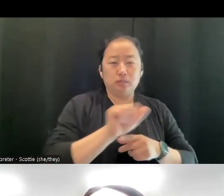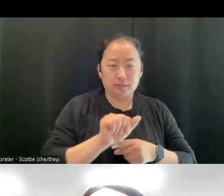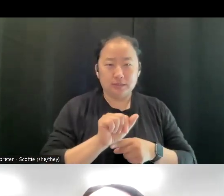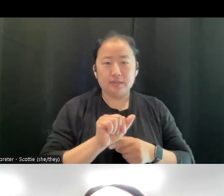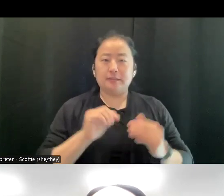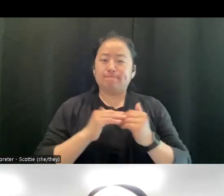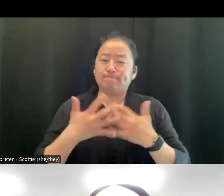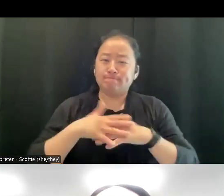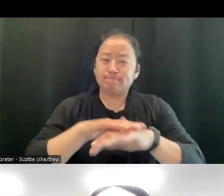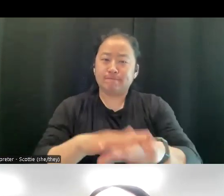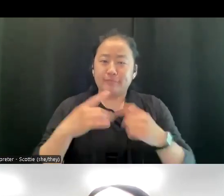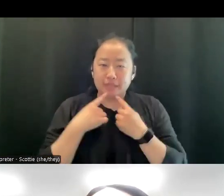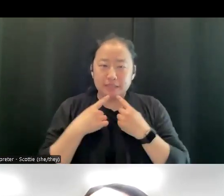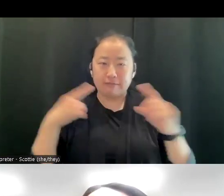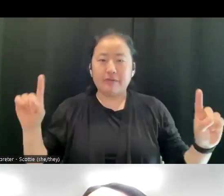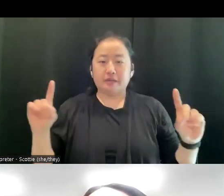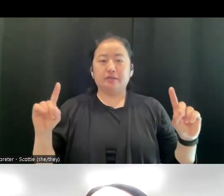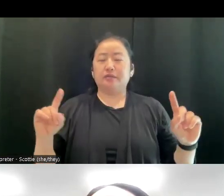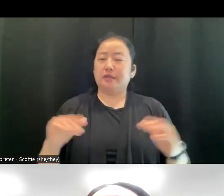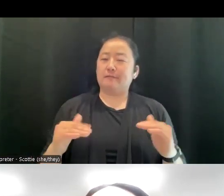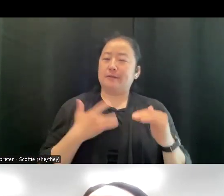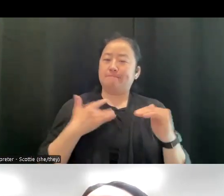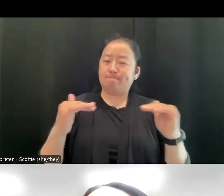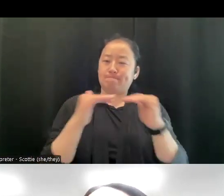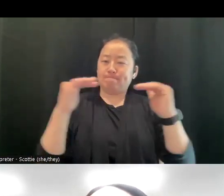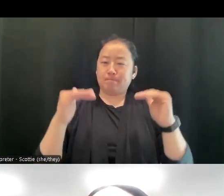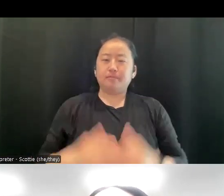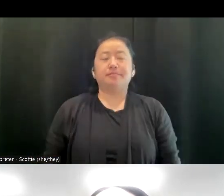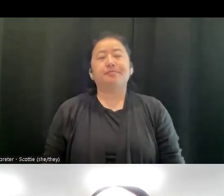effective, and equivalent to use. So basically if you're going to be